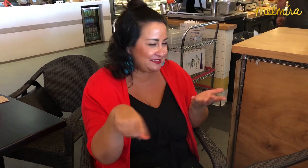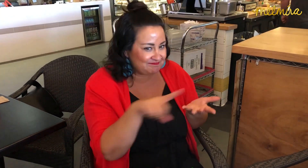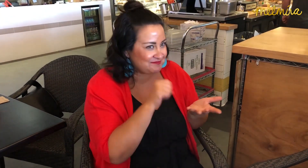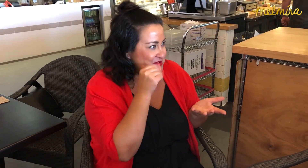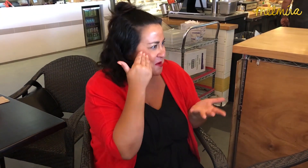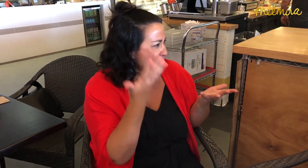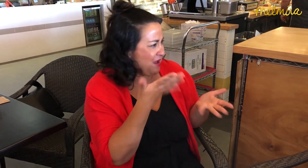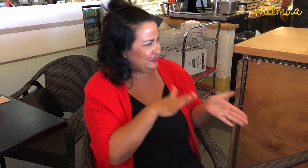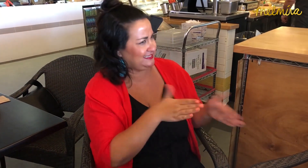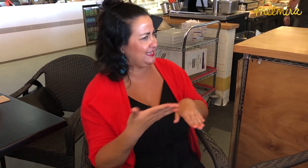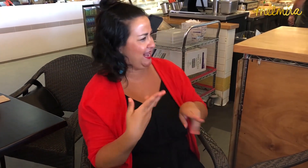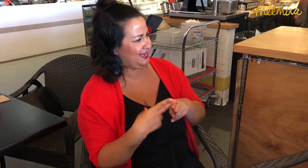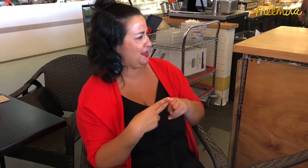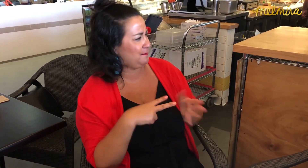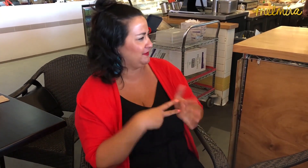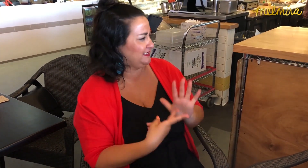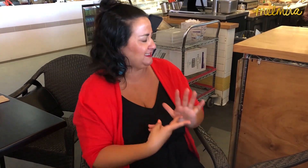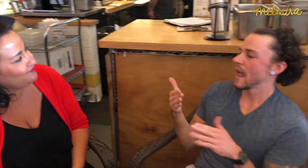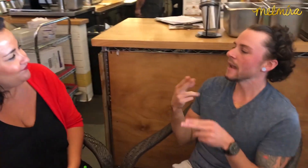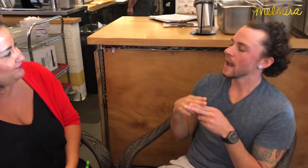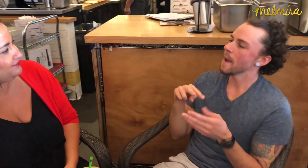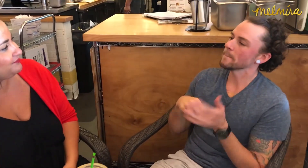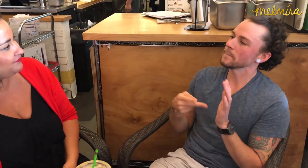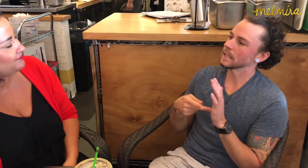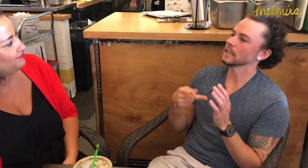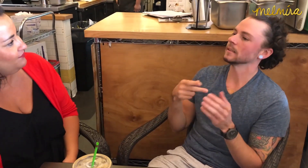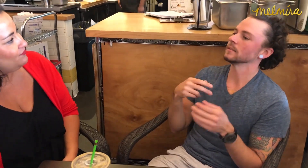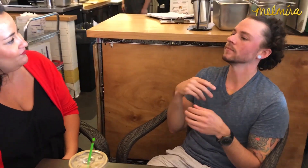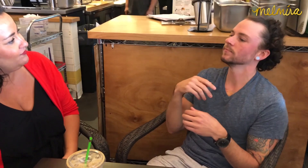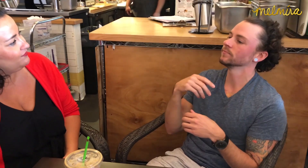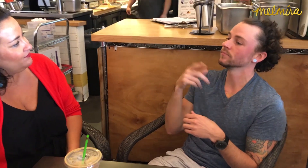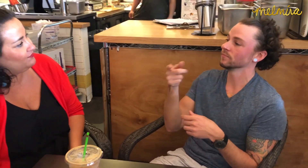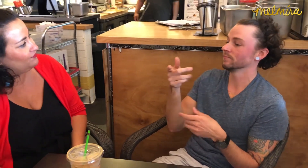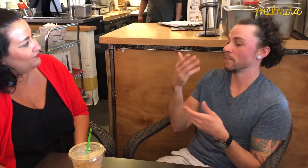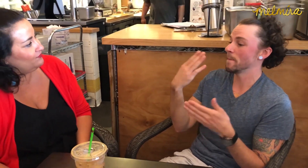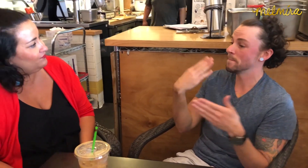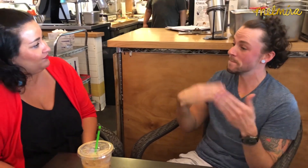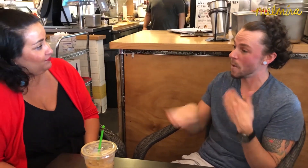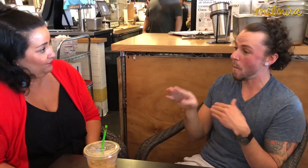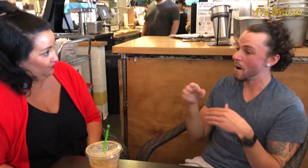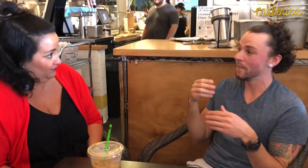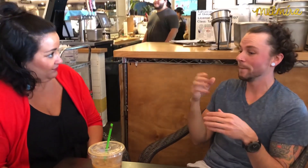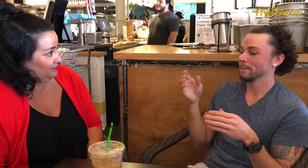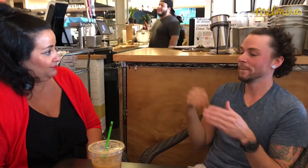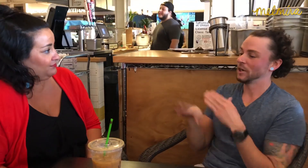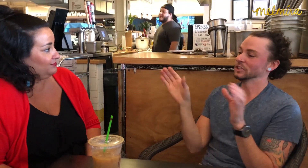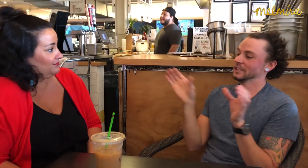may not know, what does that mean? A dead name means... when you're born,